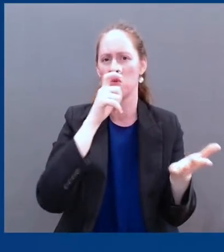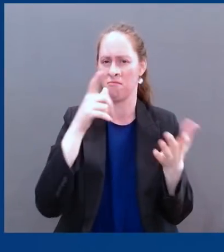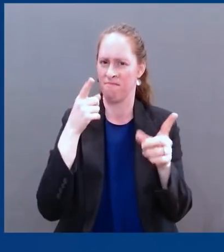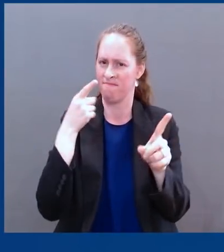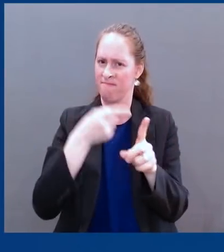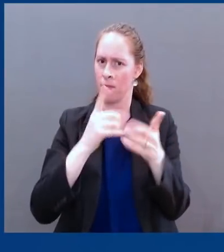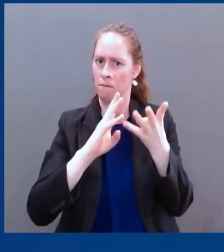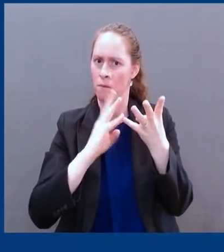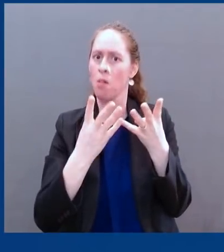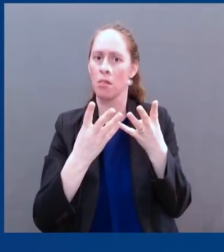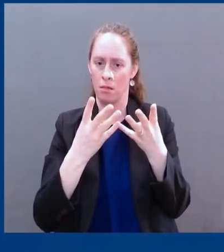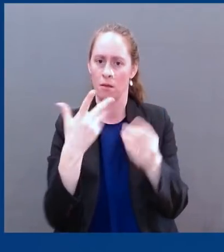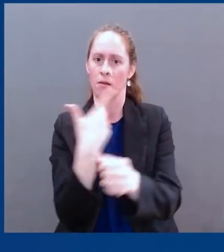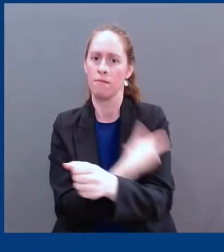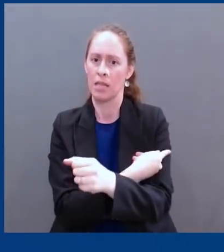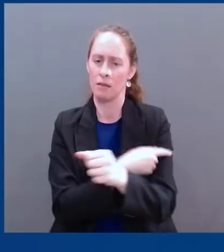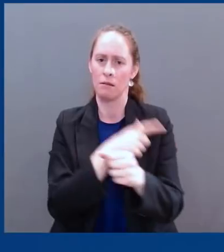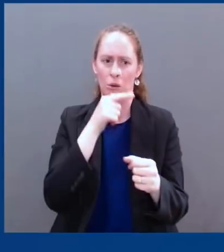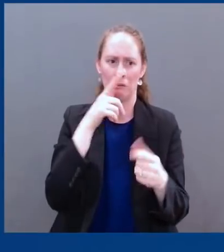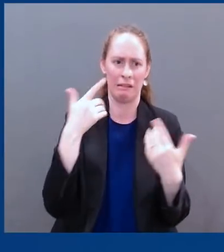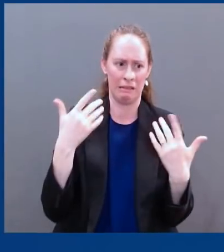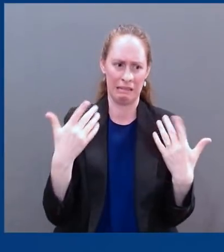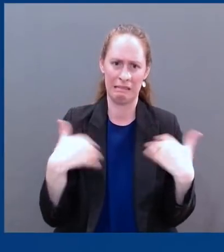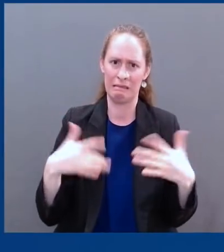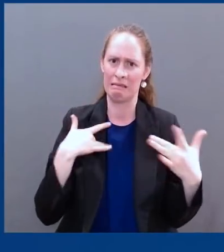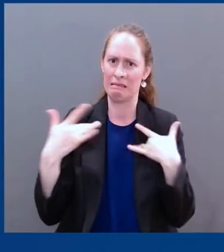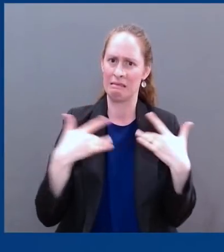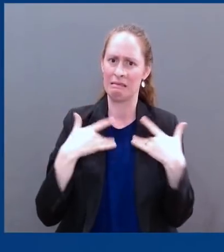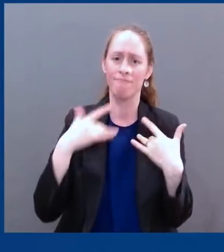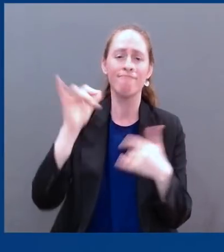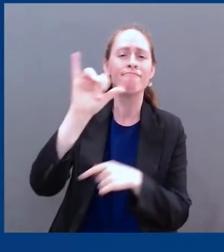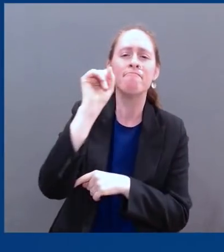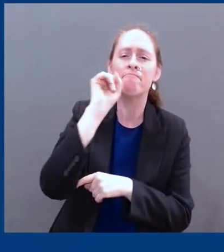So we have enough inventory of vaccines to support possible fourth doses this spring.